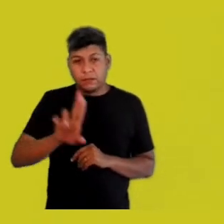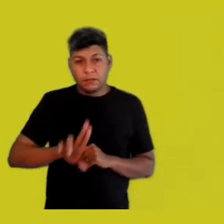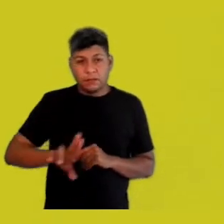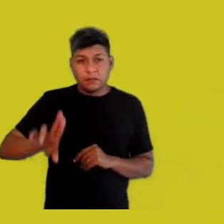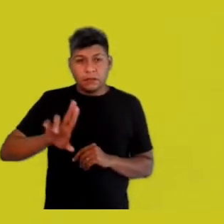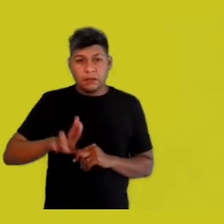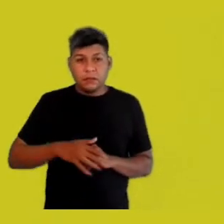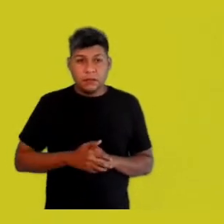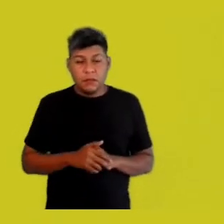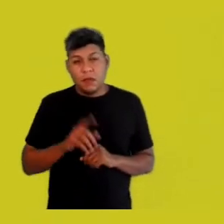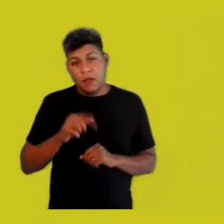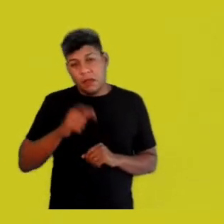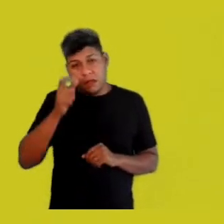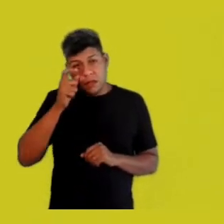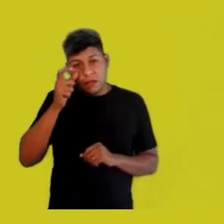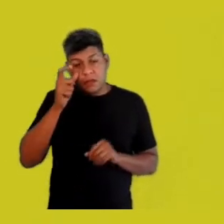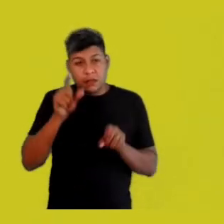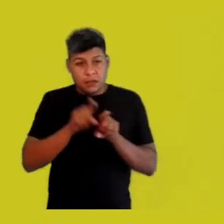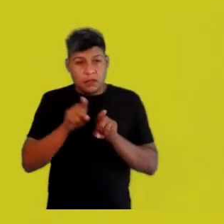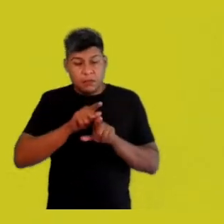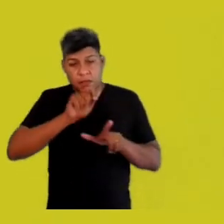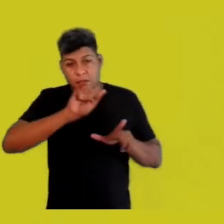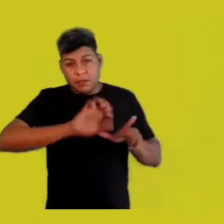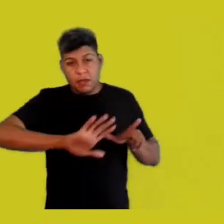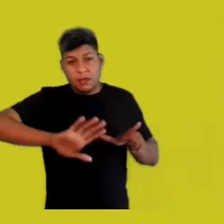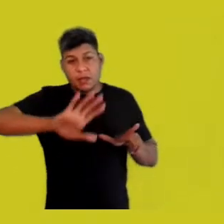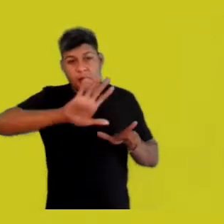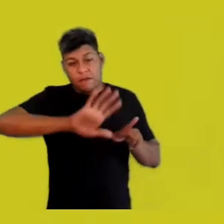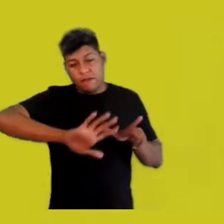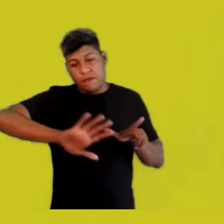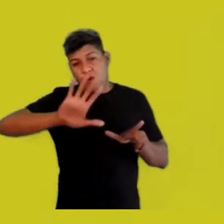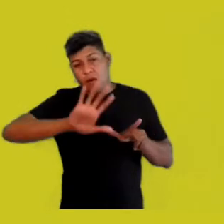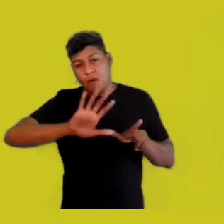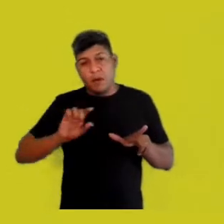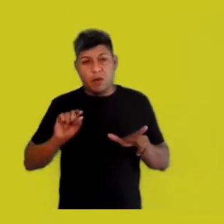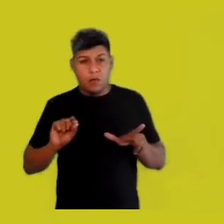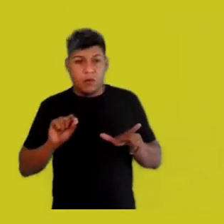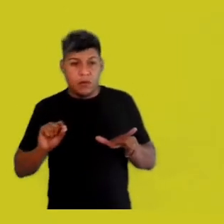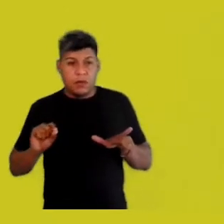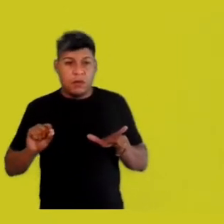It isn’t a homogeneous platform either.